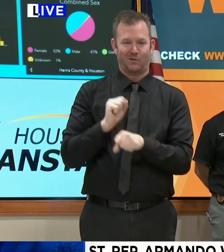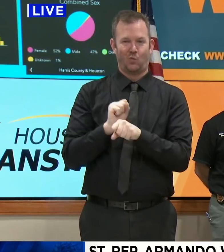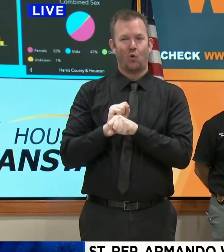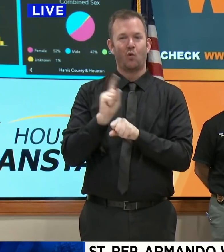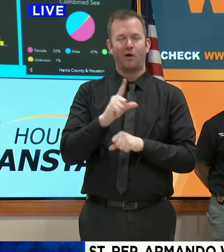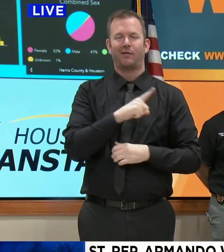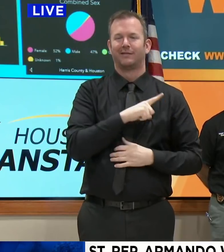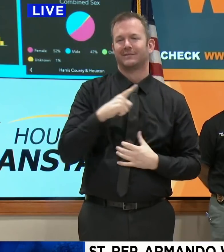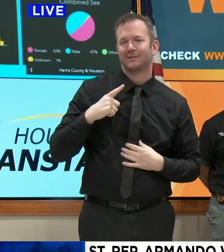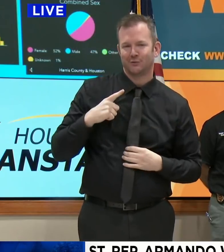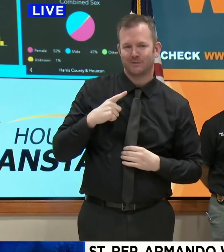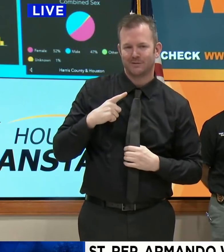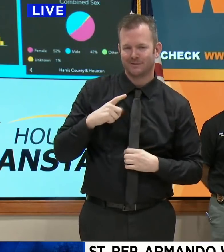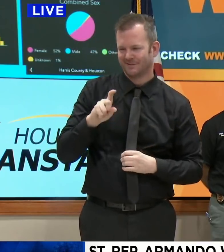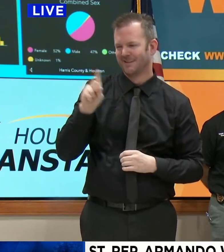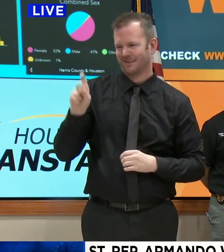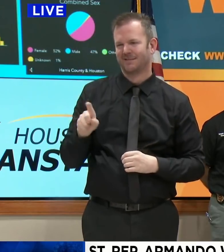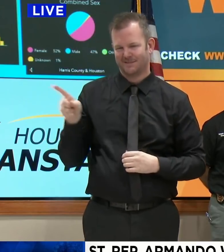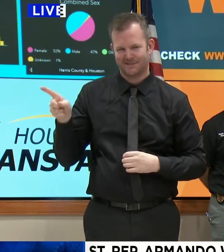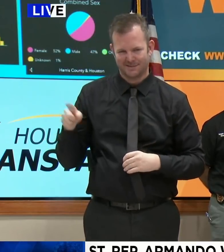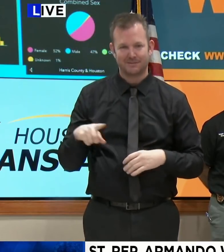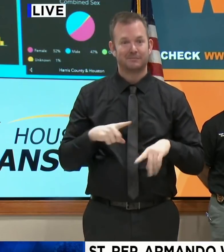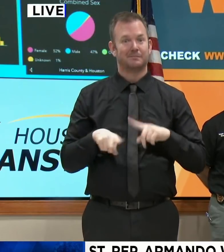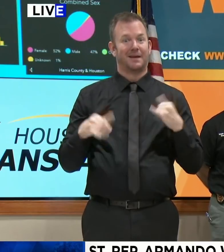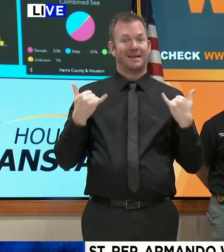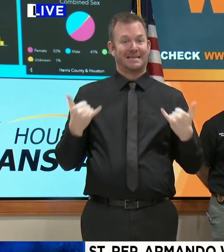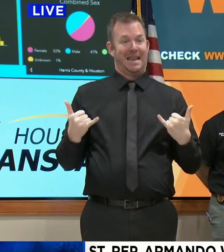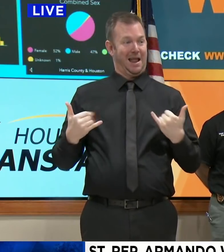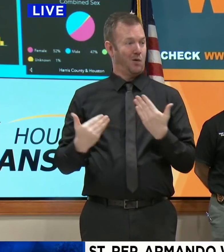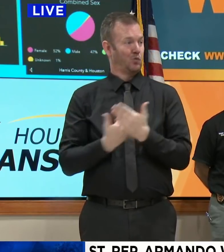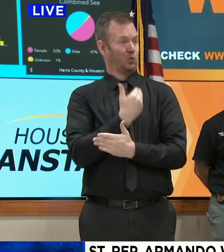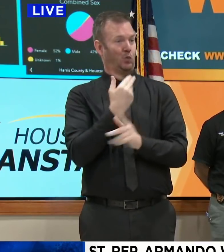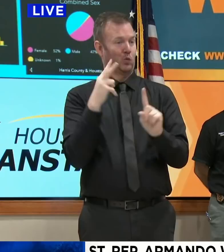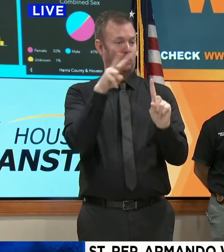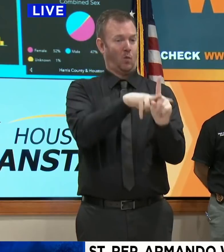Harris County for giving me this opportunity to give back this opportunity to give back in a a much different role than in a a much different role than than I have in the past and than I have in the past and that is as